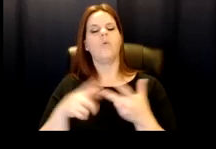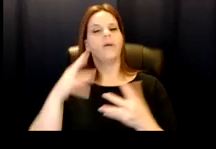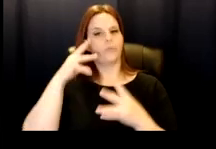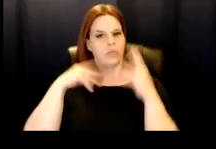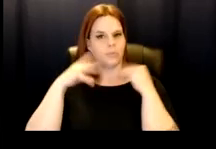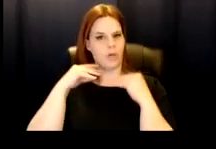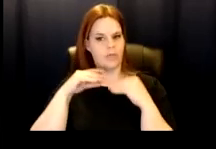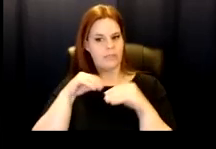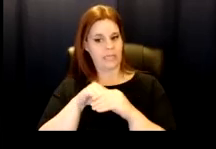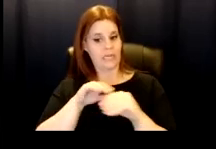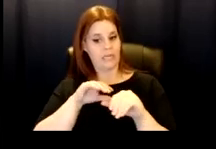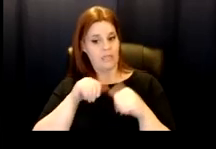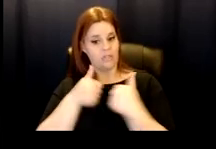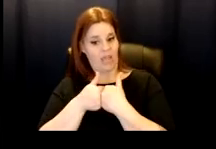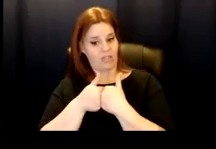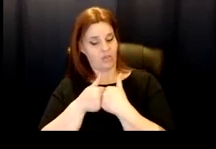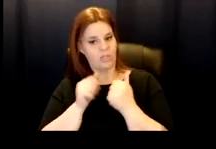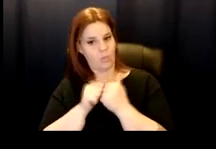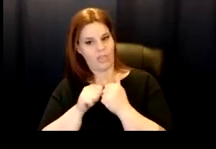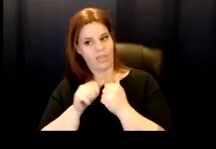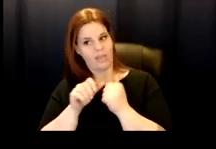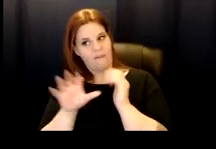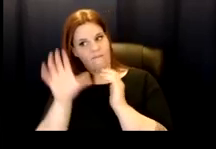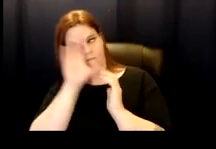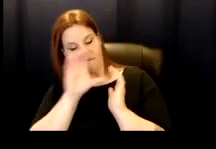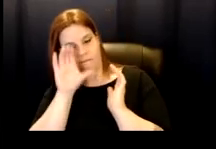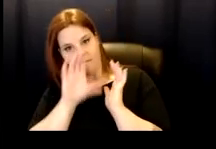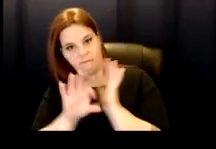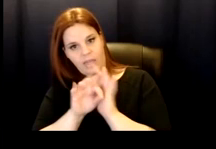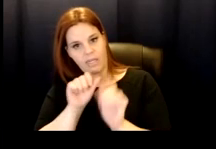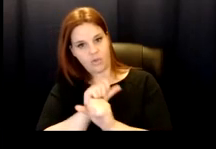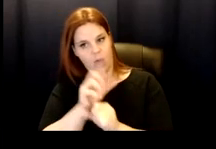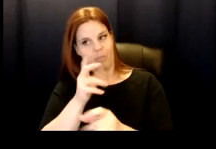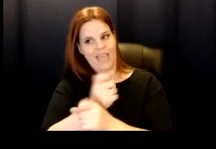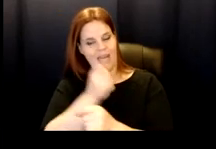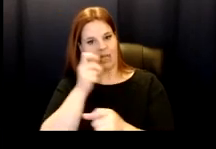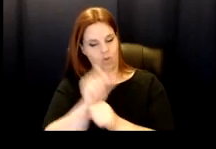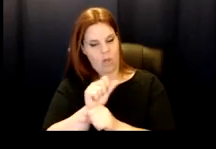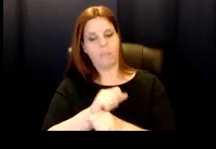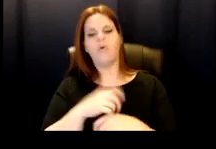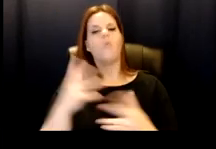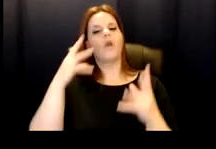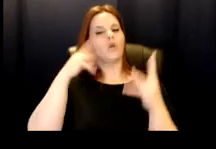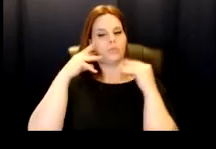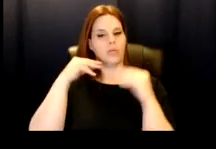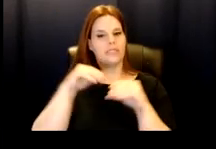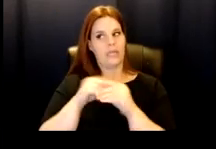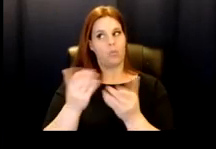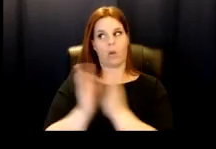a job or finding a job? And what are your experiences, if any, in requesting workplace